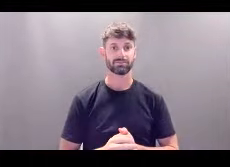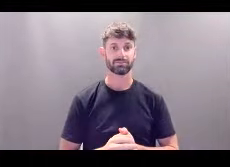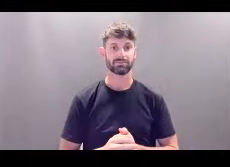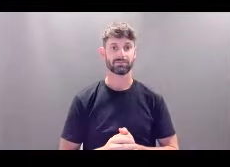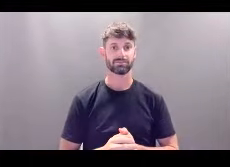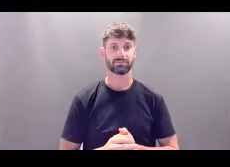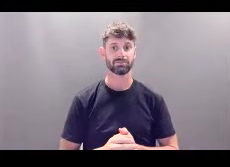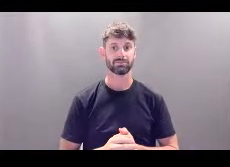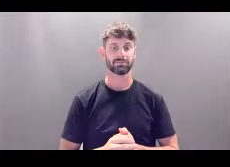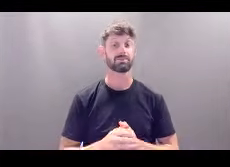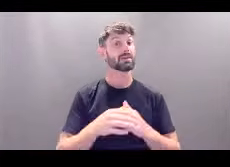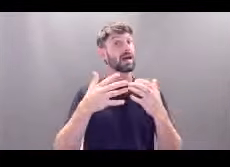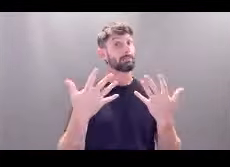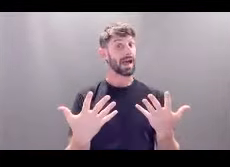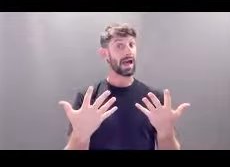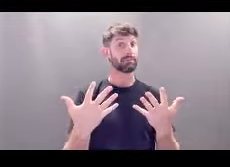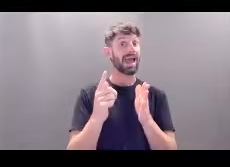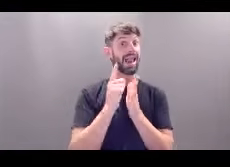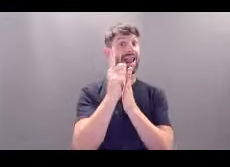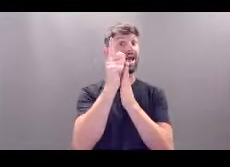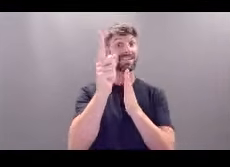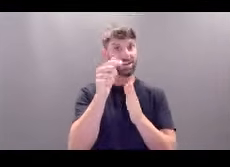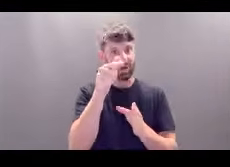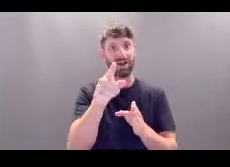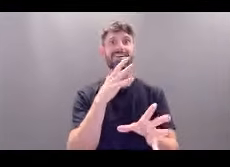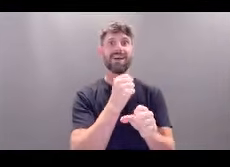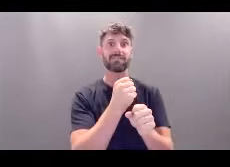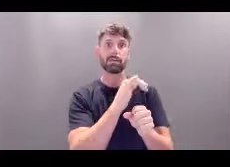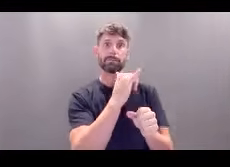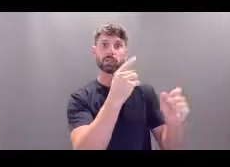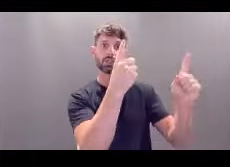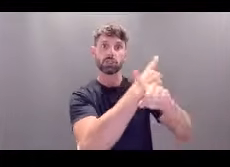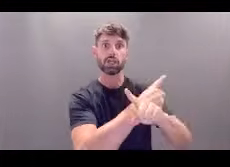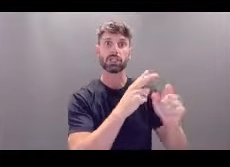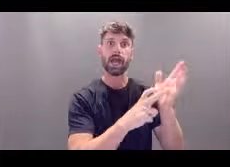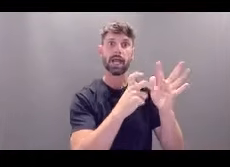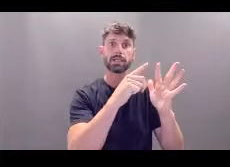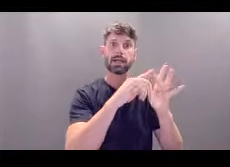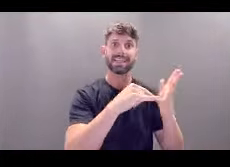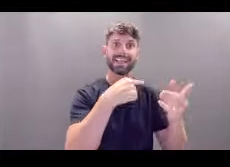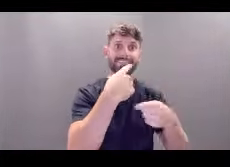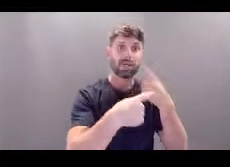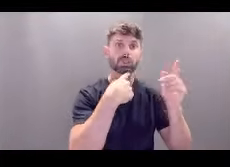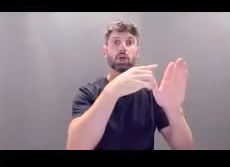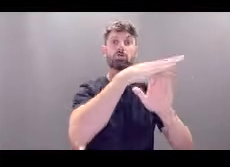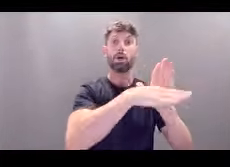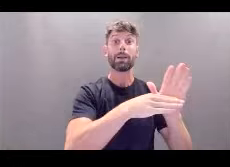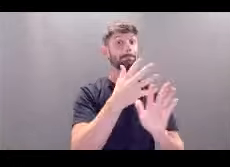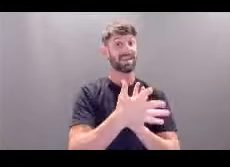circumstances after the time of the presentation or recording, may impact the accuracy of this information.